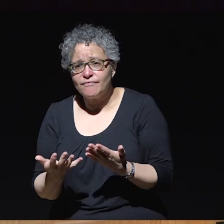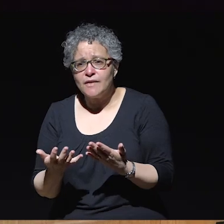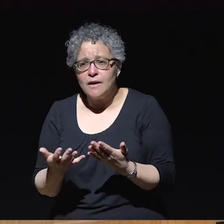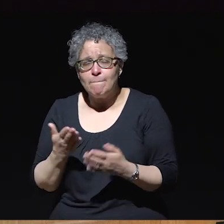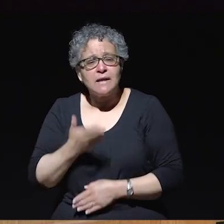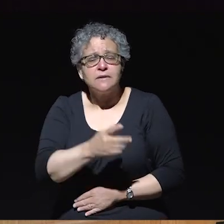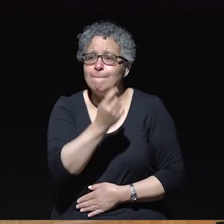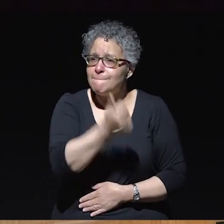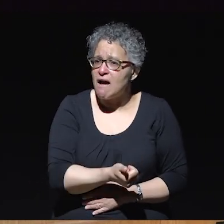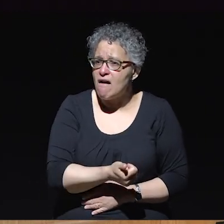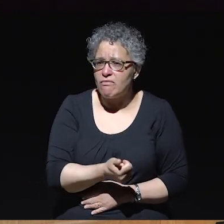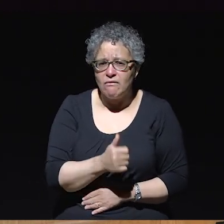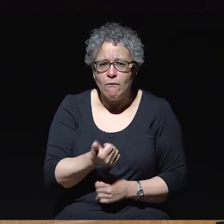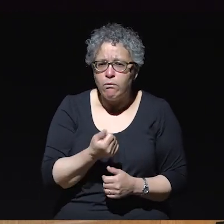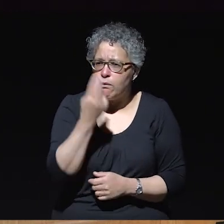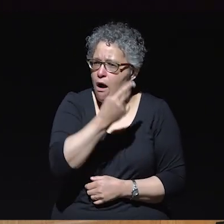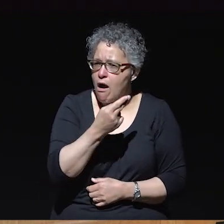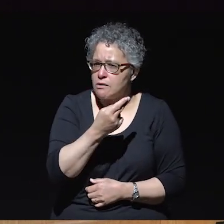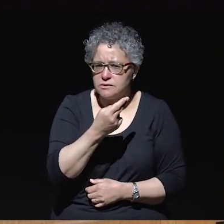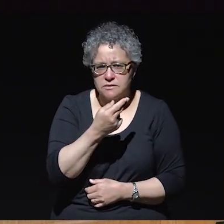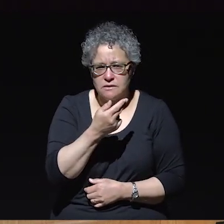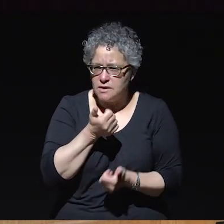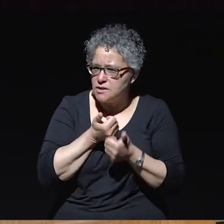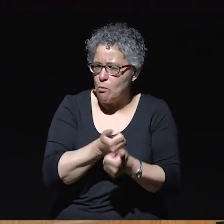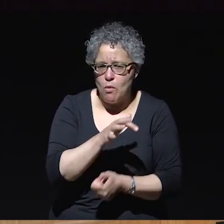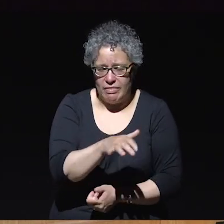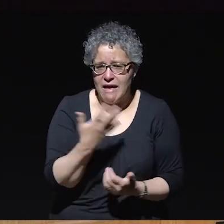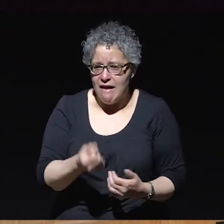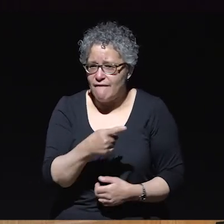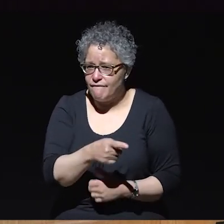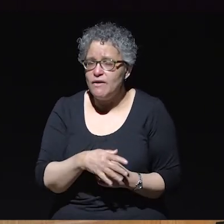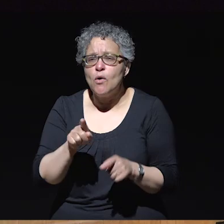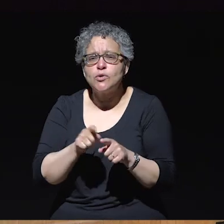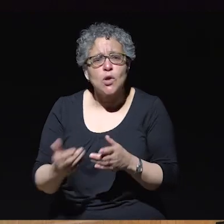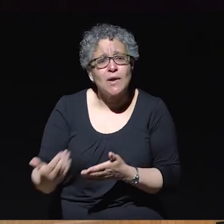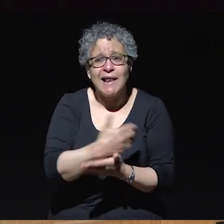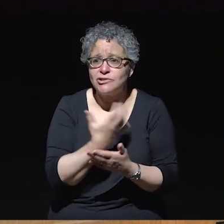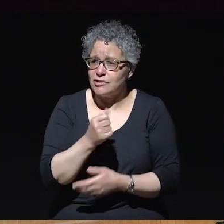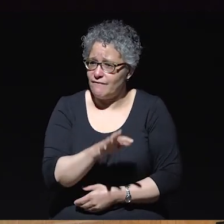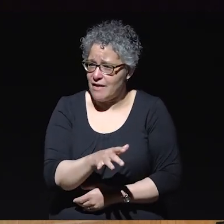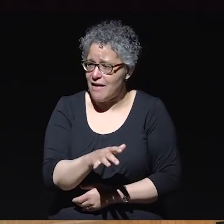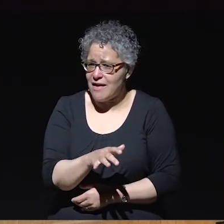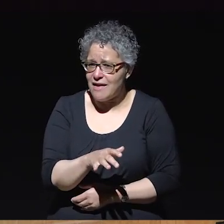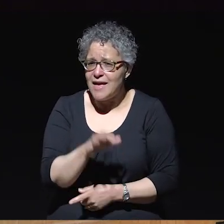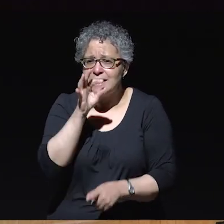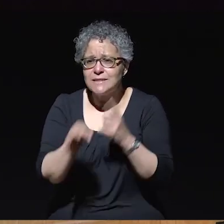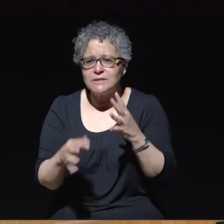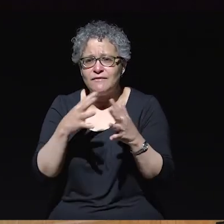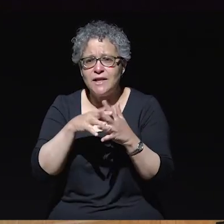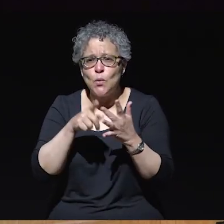but also to immerse himself, of course, with collections within Bath and its environs, particularly Wilton House, which we'll come on to in a moment,